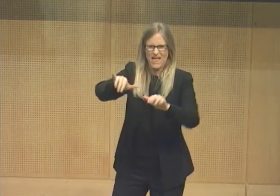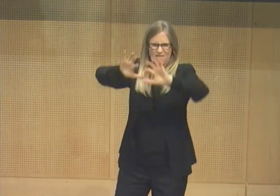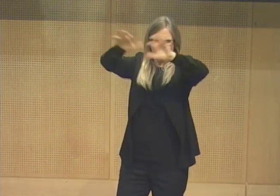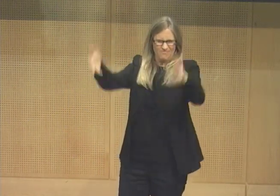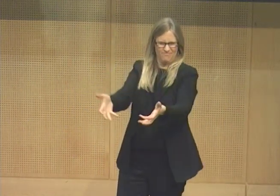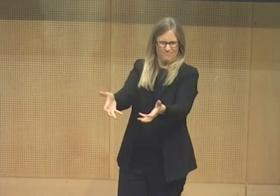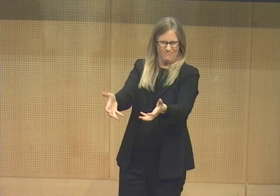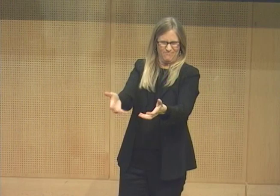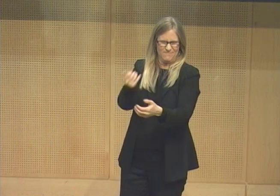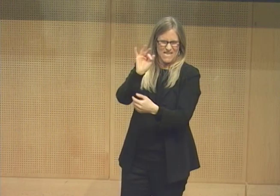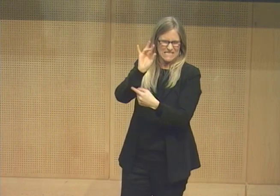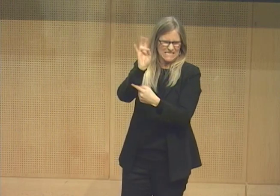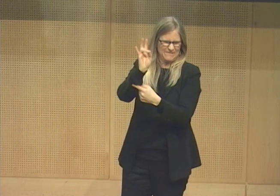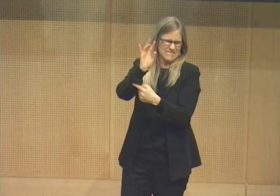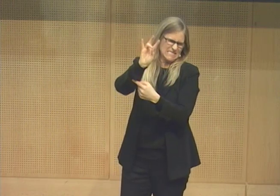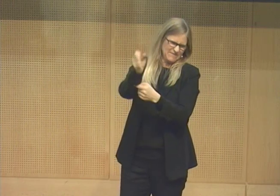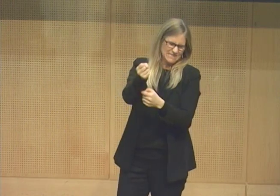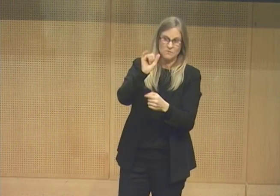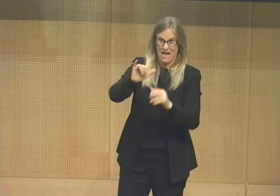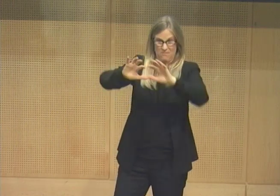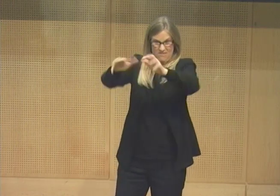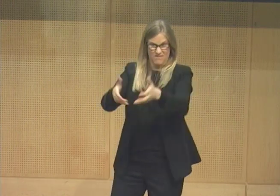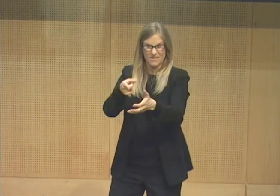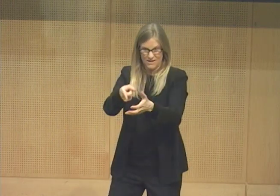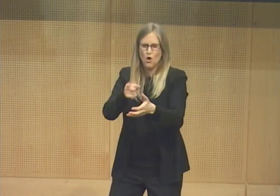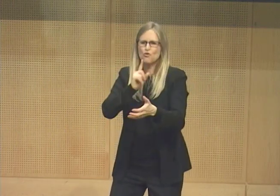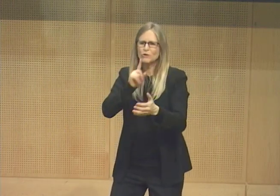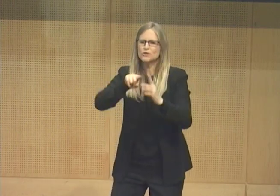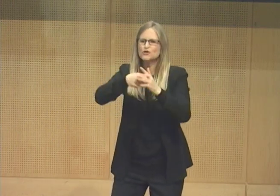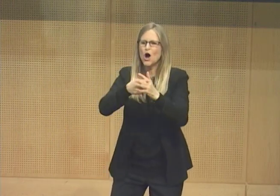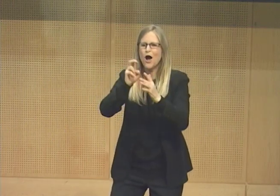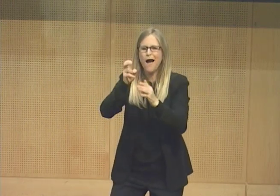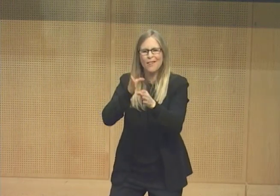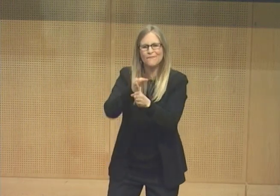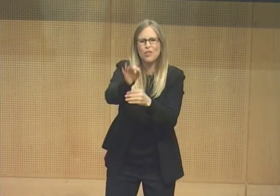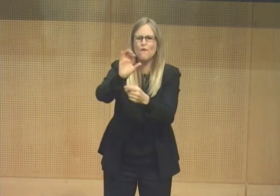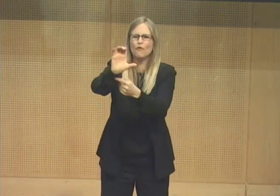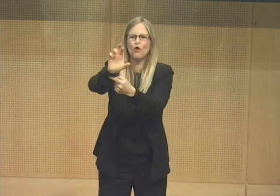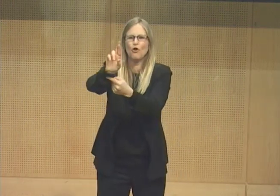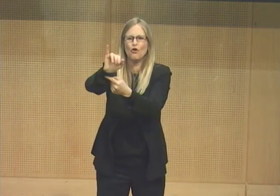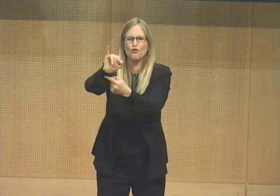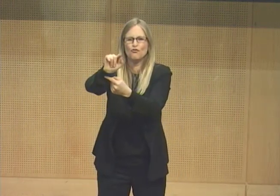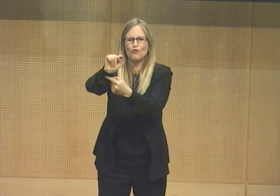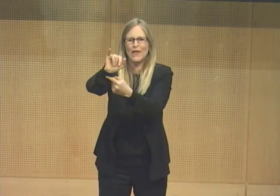So that started coming to the fore in about the 1970s, and the field of critical discourse analysis